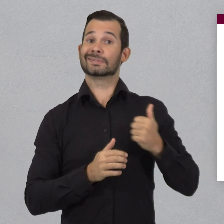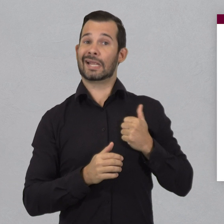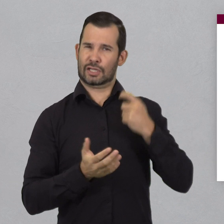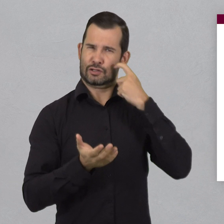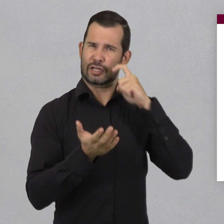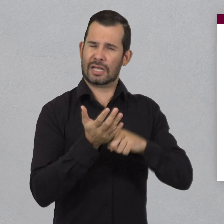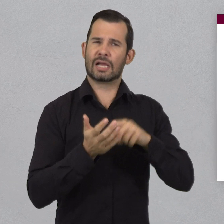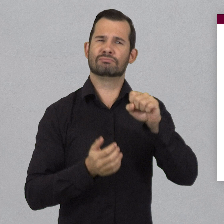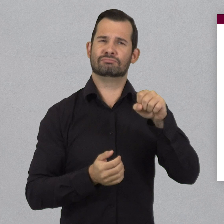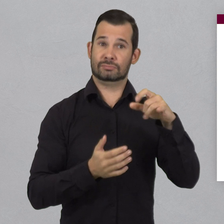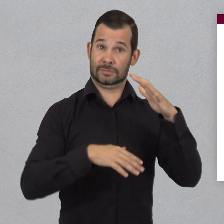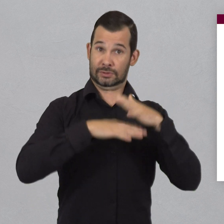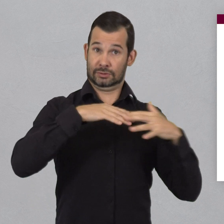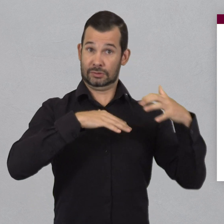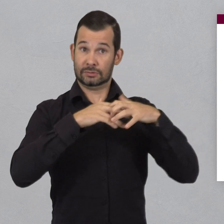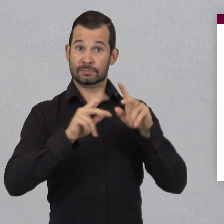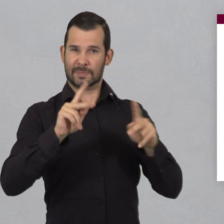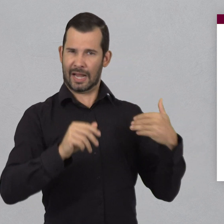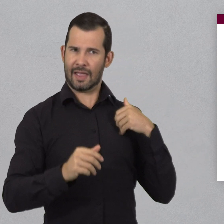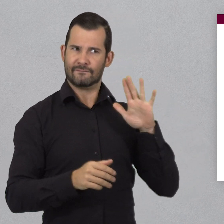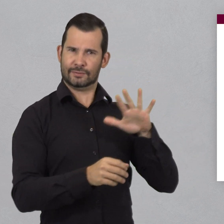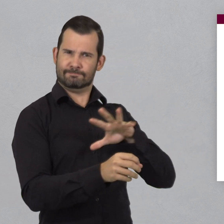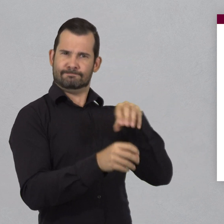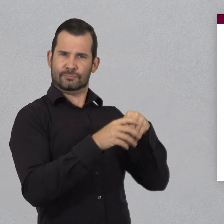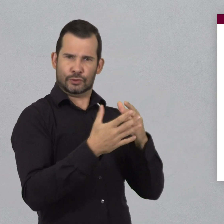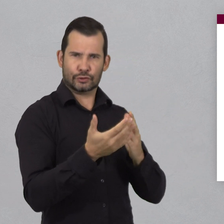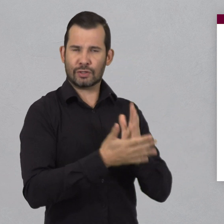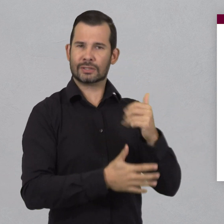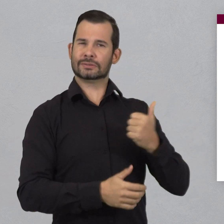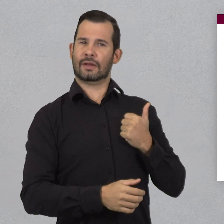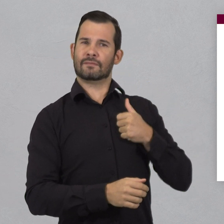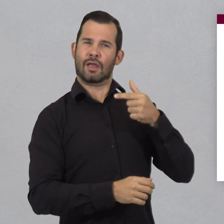Canada recognizes that Indigenous peoples have an inherent right of